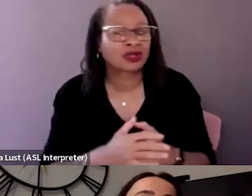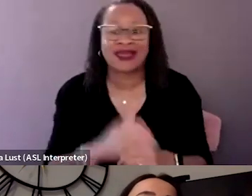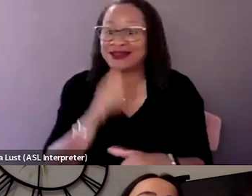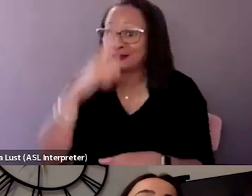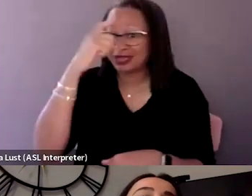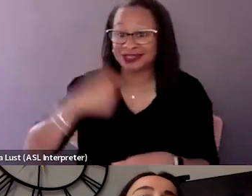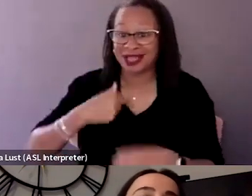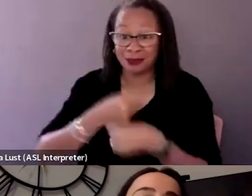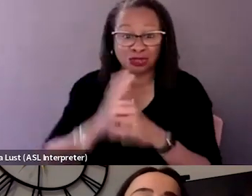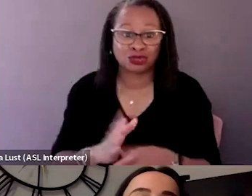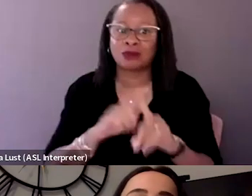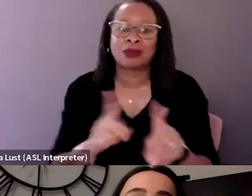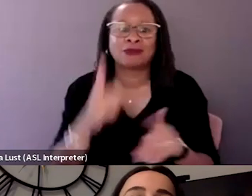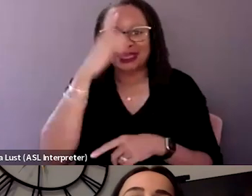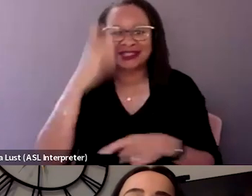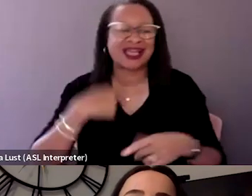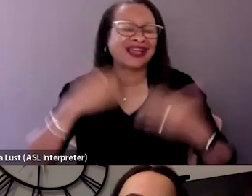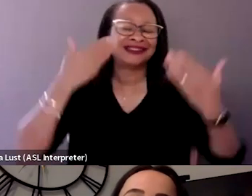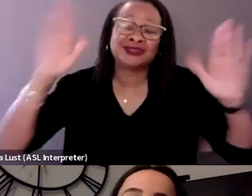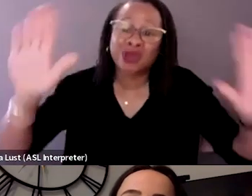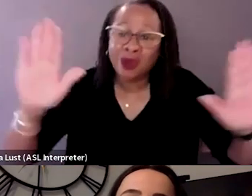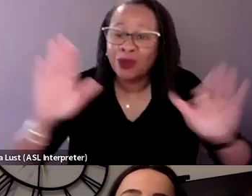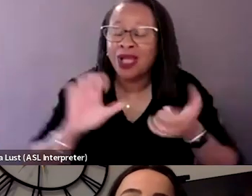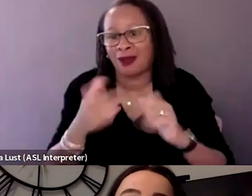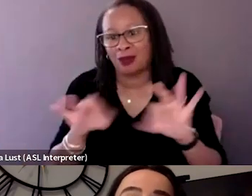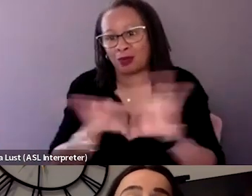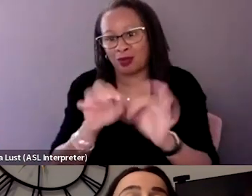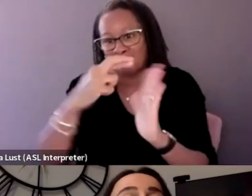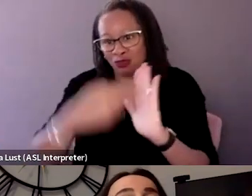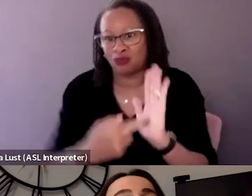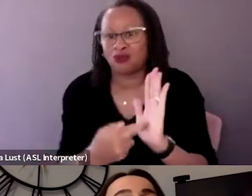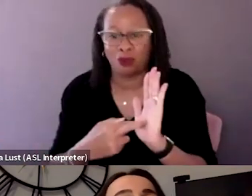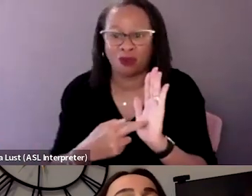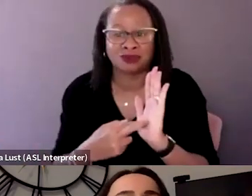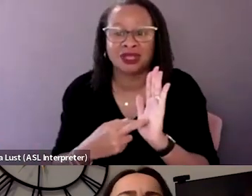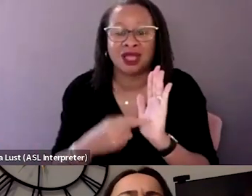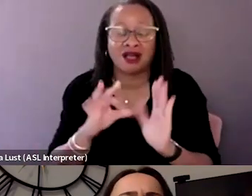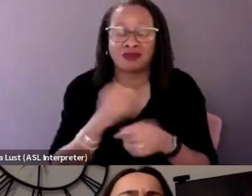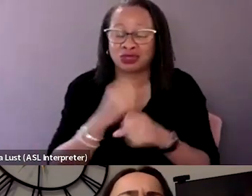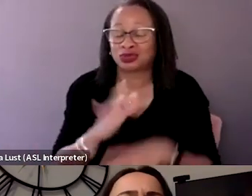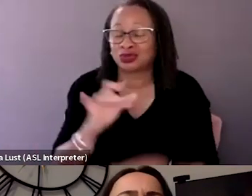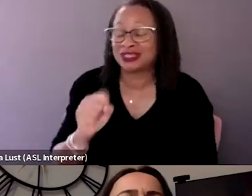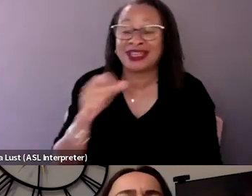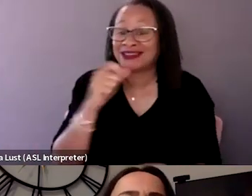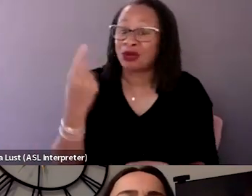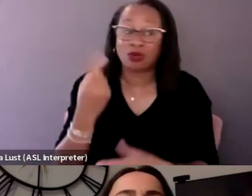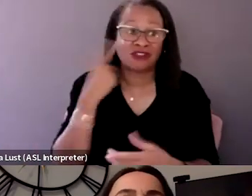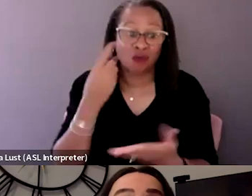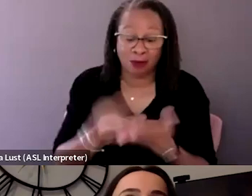but because I didn't know how important that role was. And not just for fundraising, mainly for fundraising,